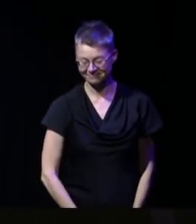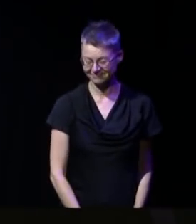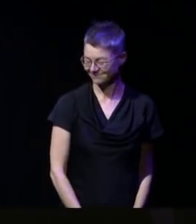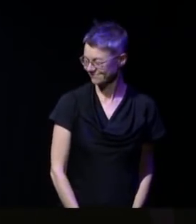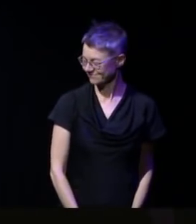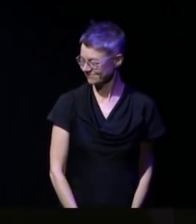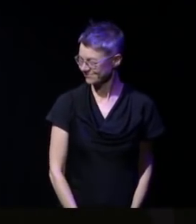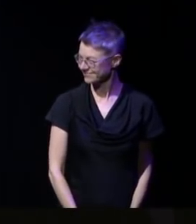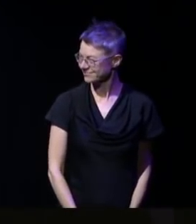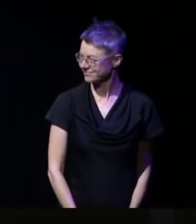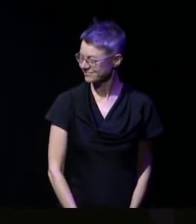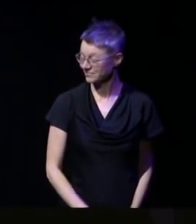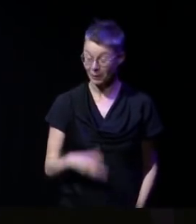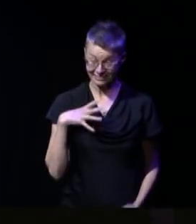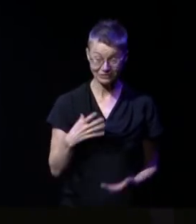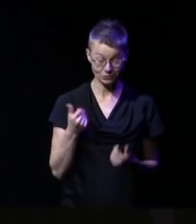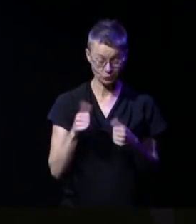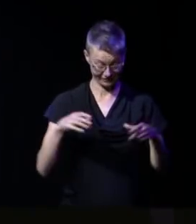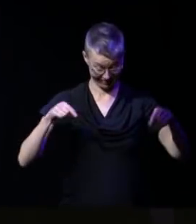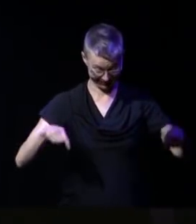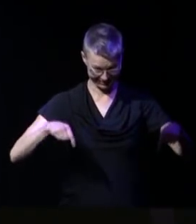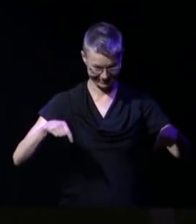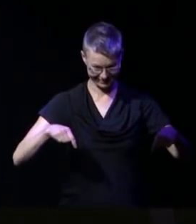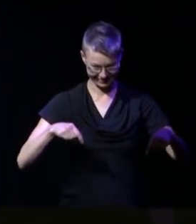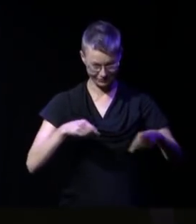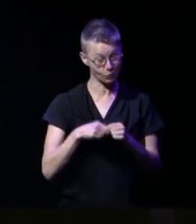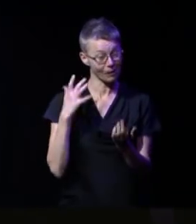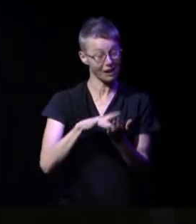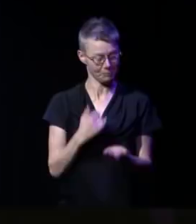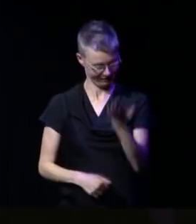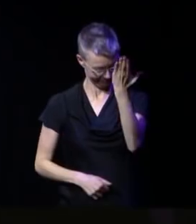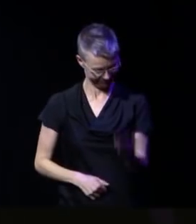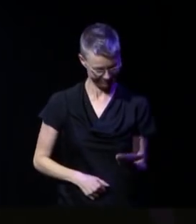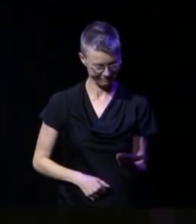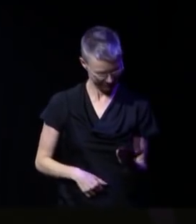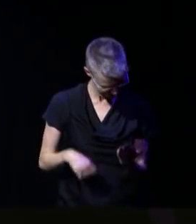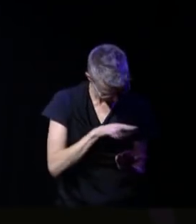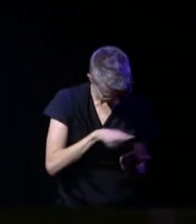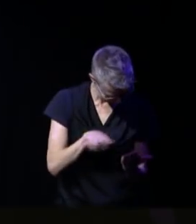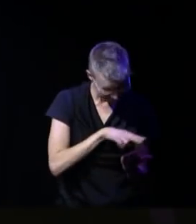and so I actually need to use it for holding up my iPad so that I can read to you.